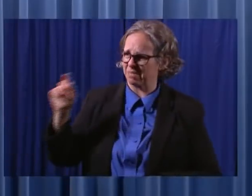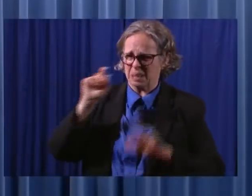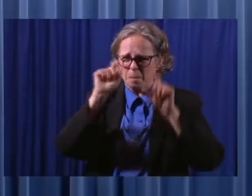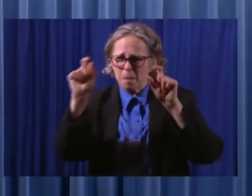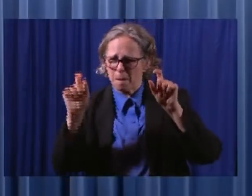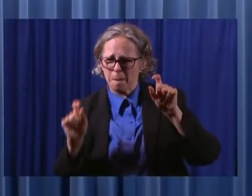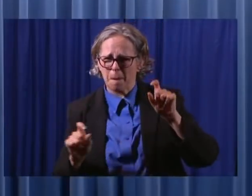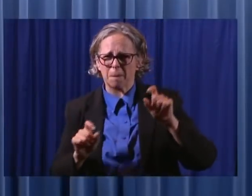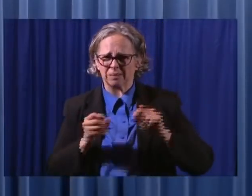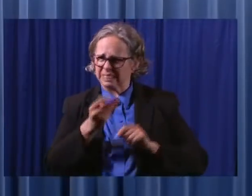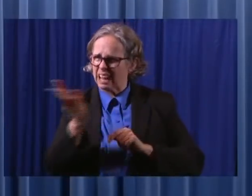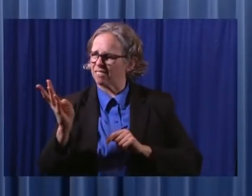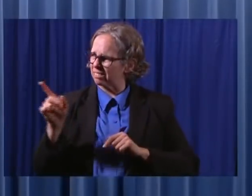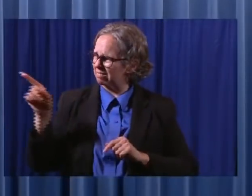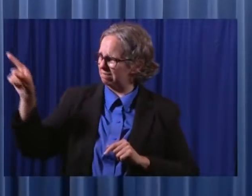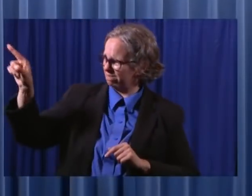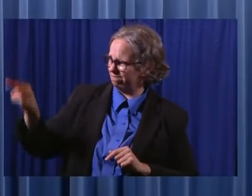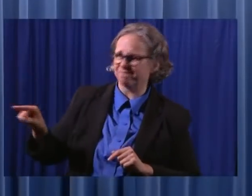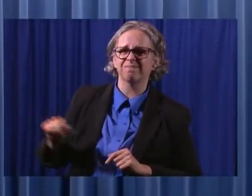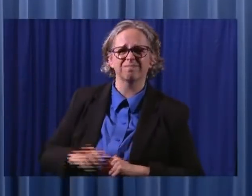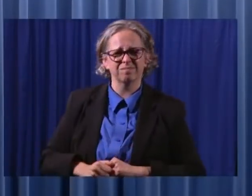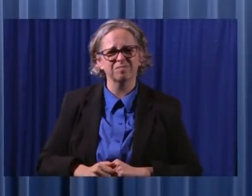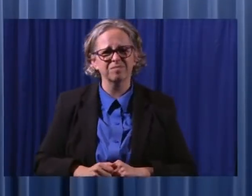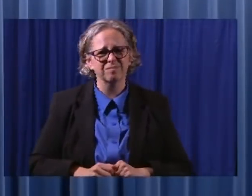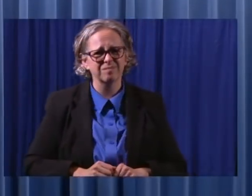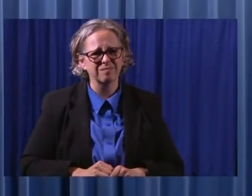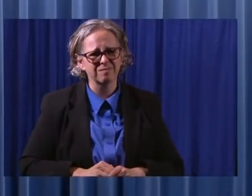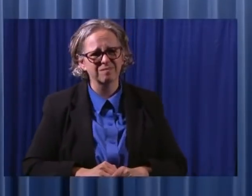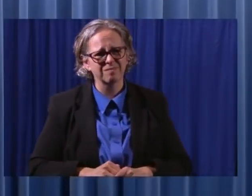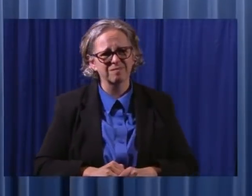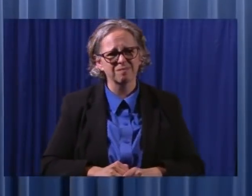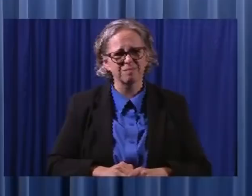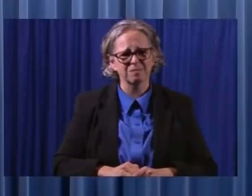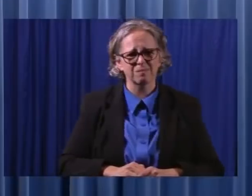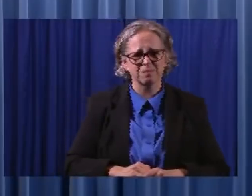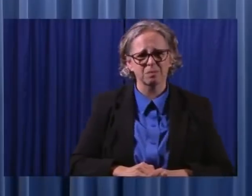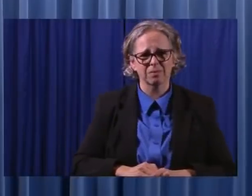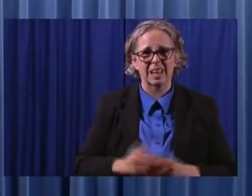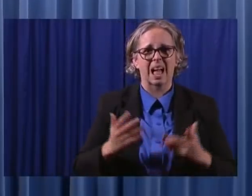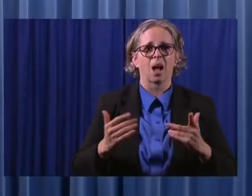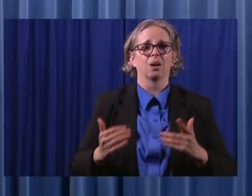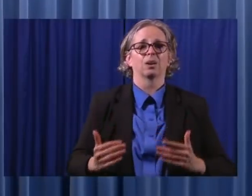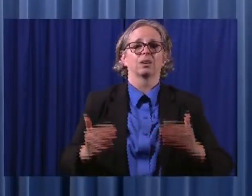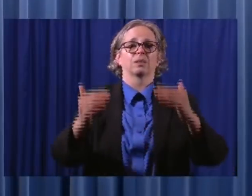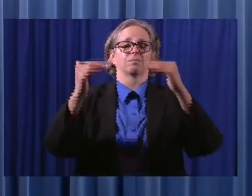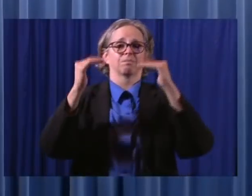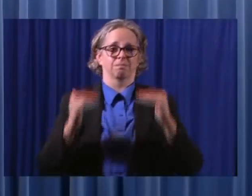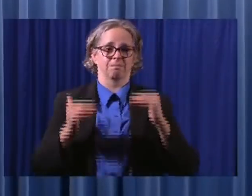TRY TO LIMIT THOSE. THOSE ARE THE COUNTIES, AS YOU SEE, THAT ARE WHAT WE ARE